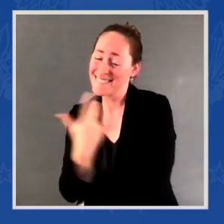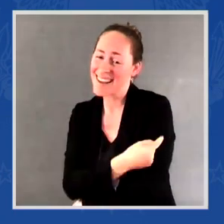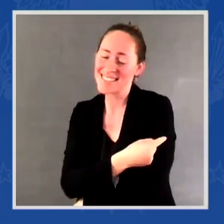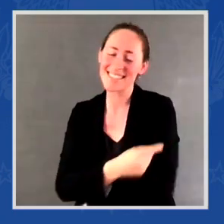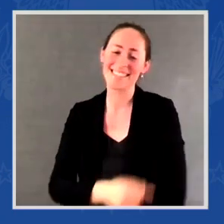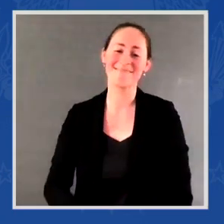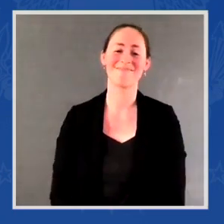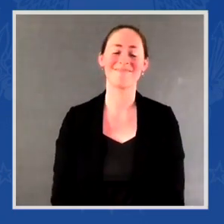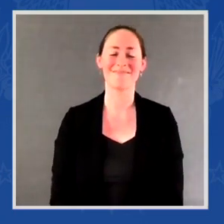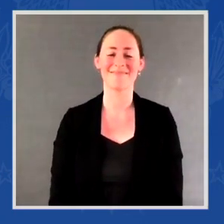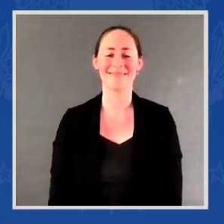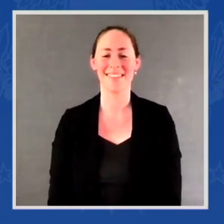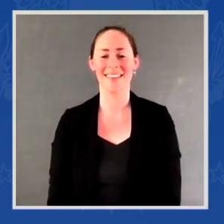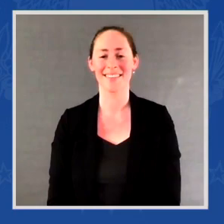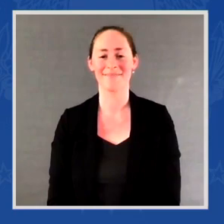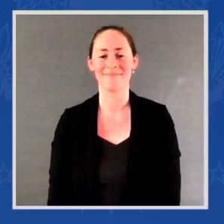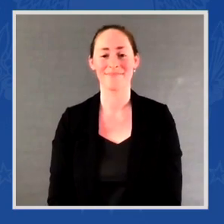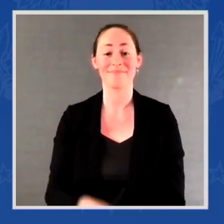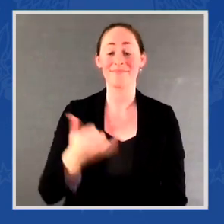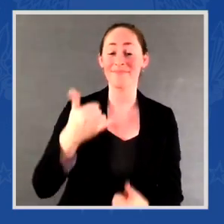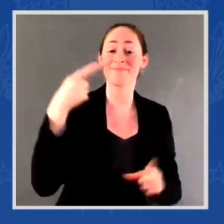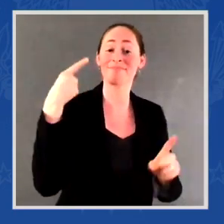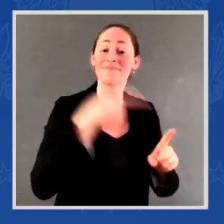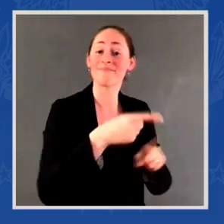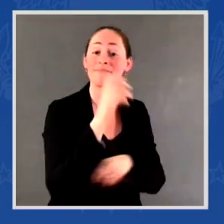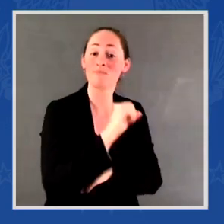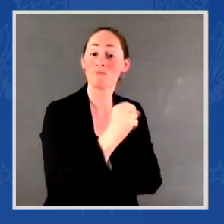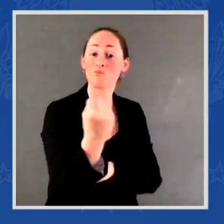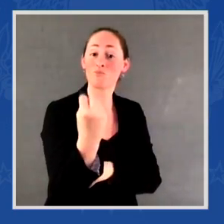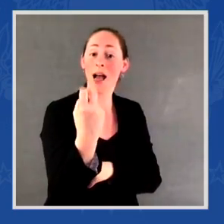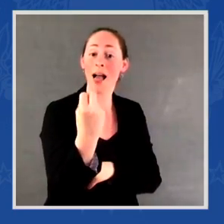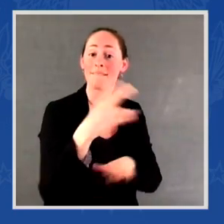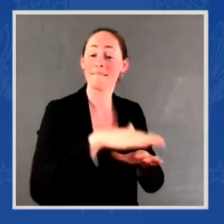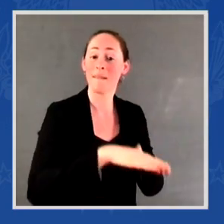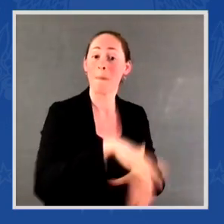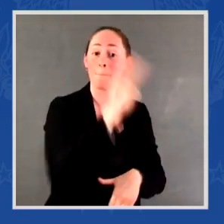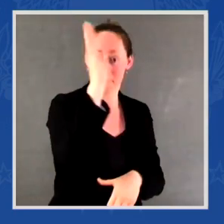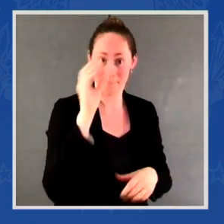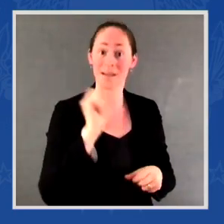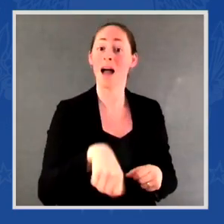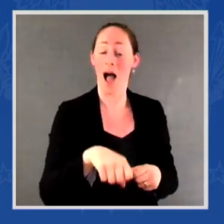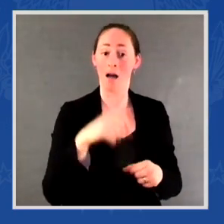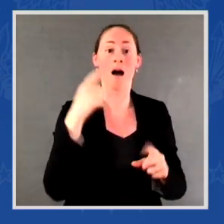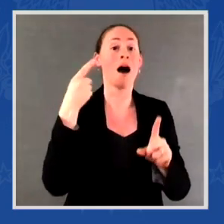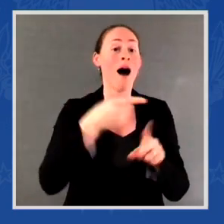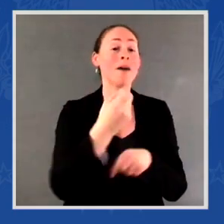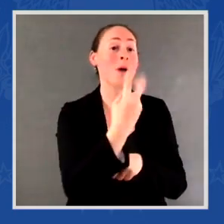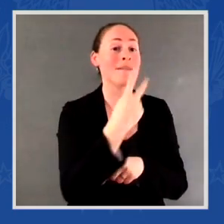you can win a full college scholarship. We had a drawing yesterday. We're going to be making an announcement soon.